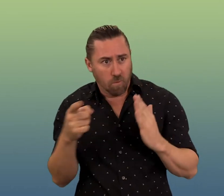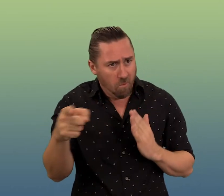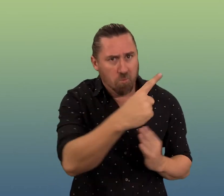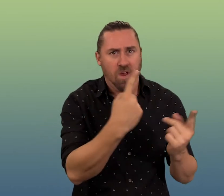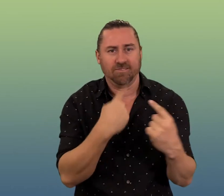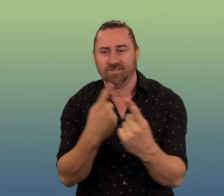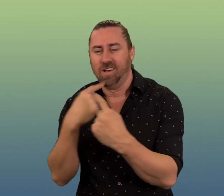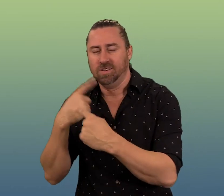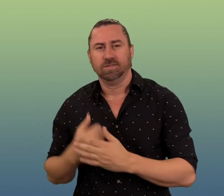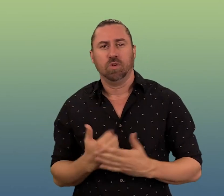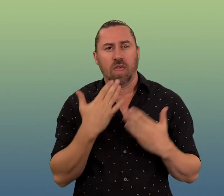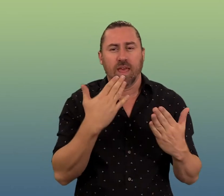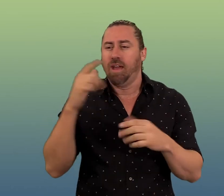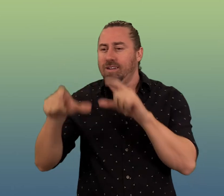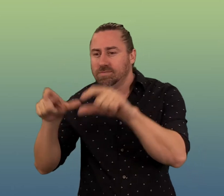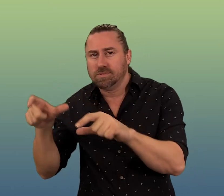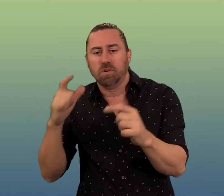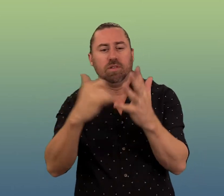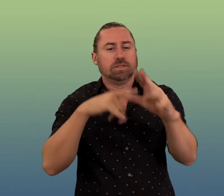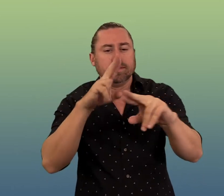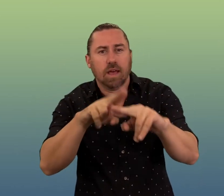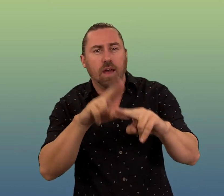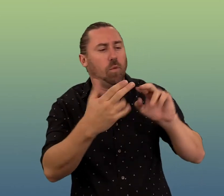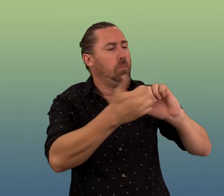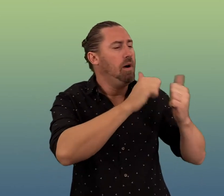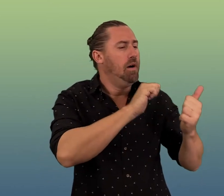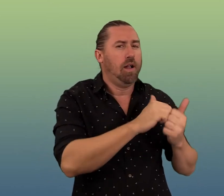I would like to thank all our customers staff and partners who gave